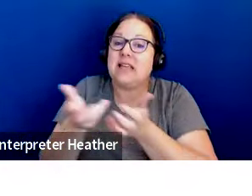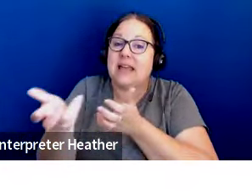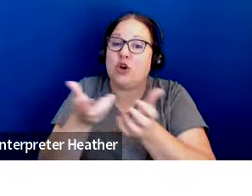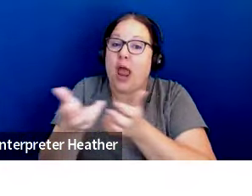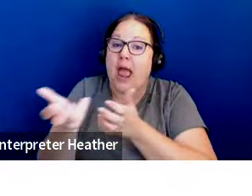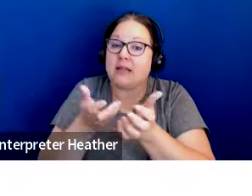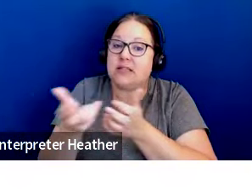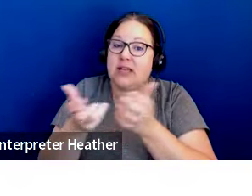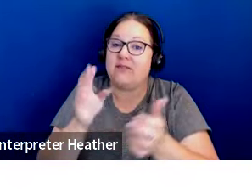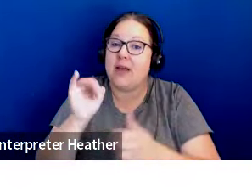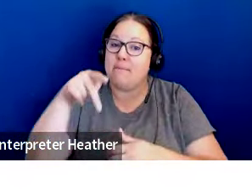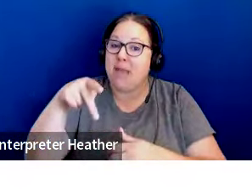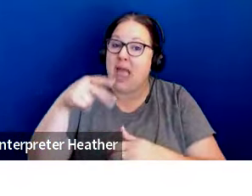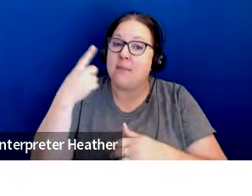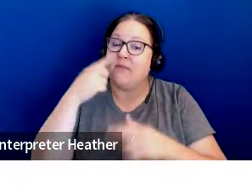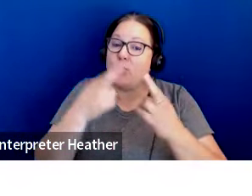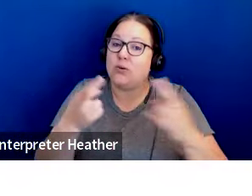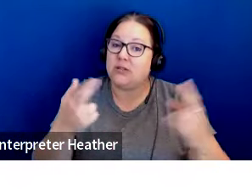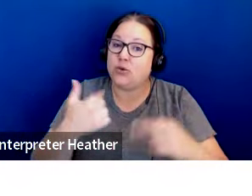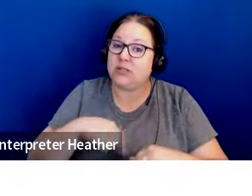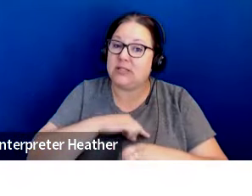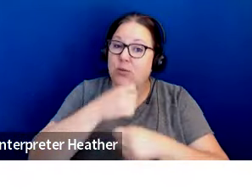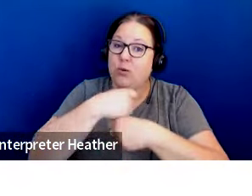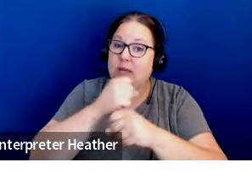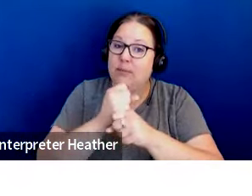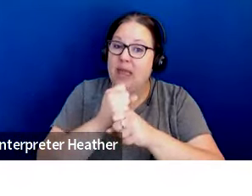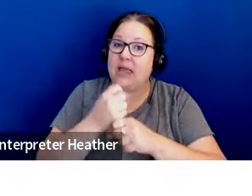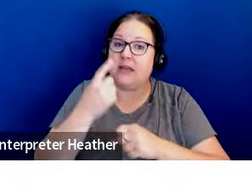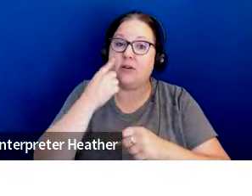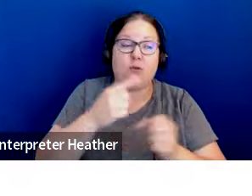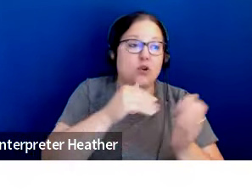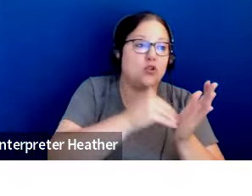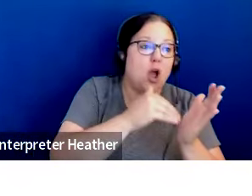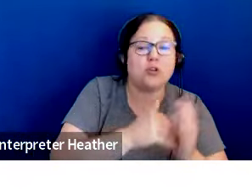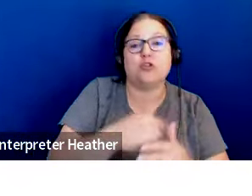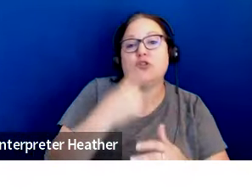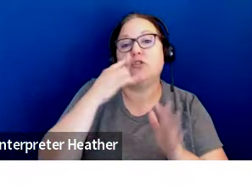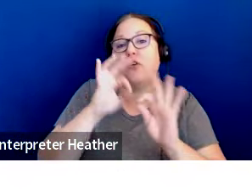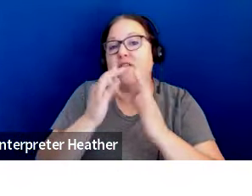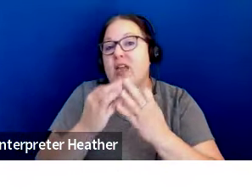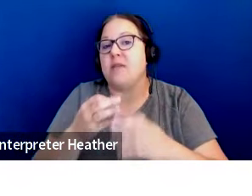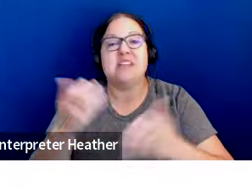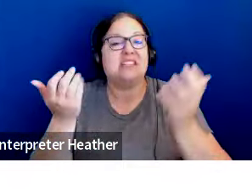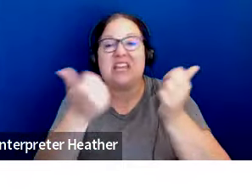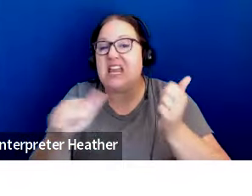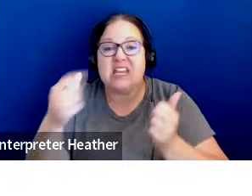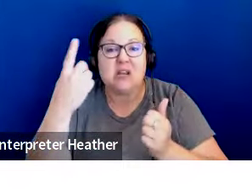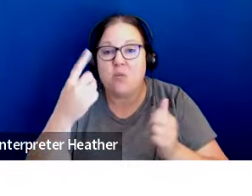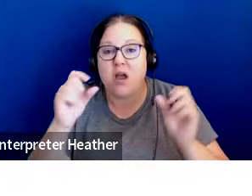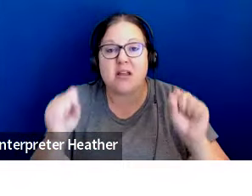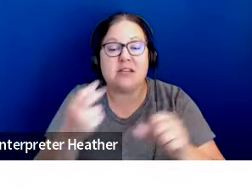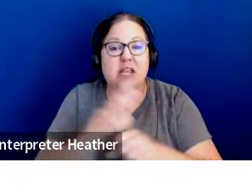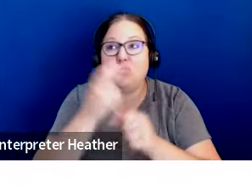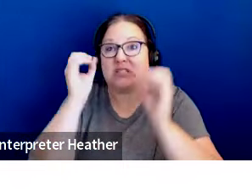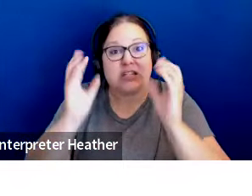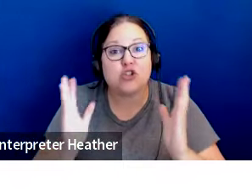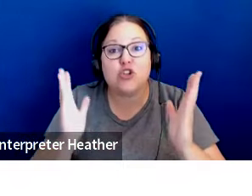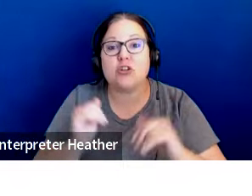map that we created for providers, families, practitioners and other teachers to look at. So,